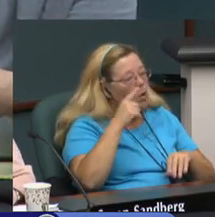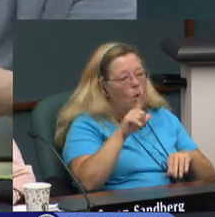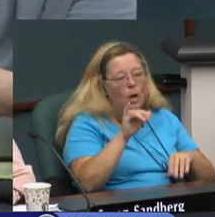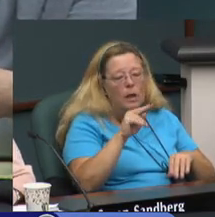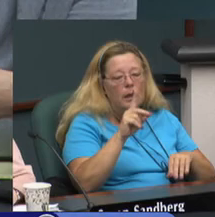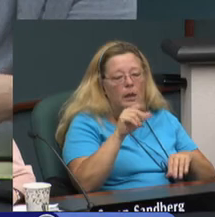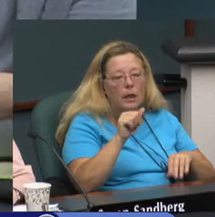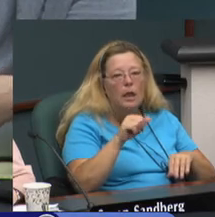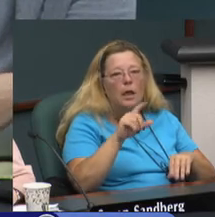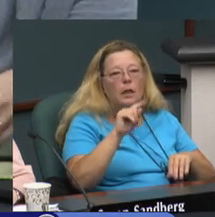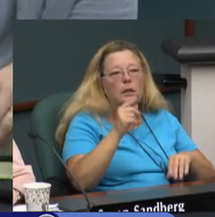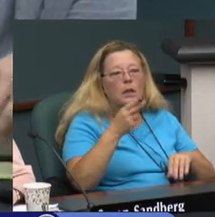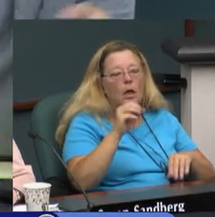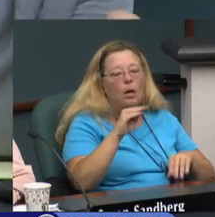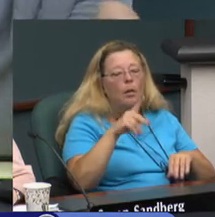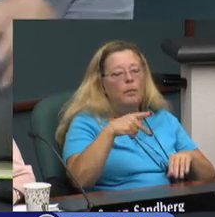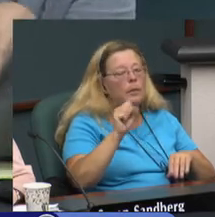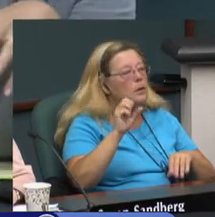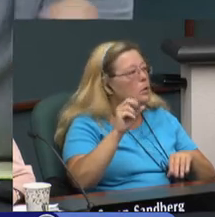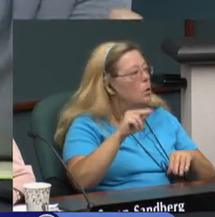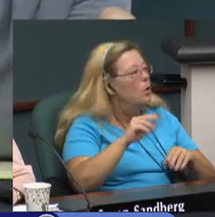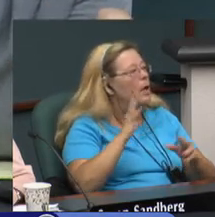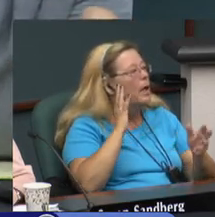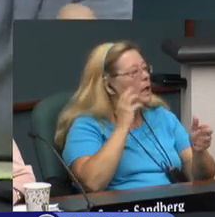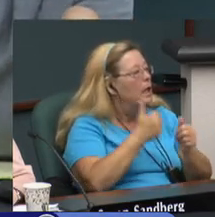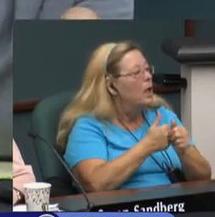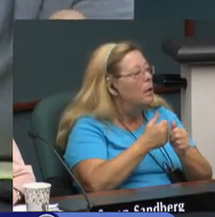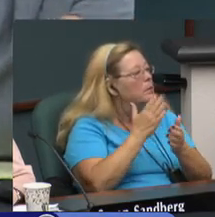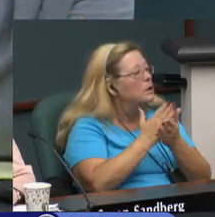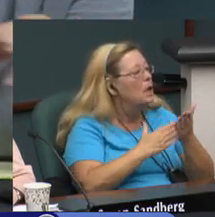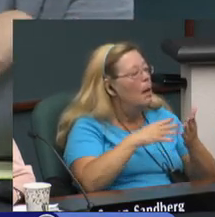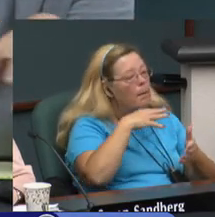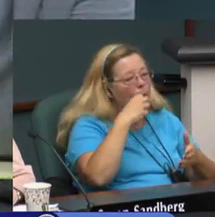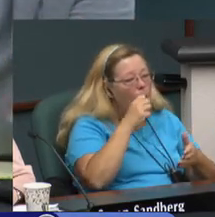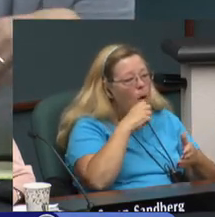SPEA fellow on catching up on some of the older site plans we have and then